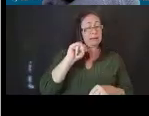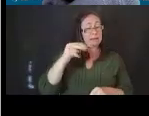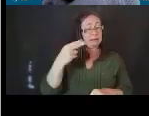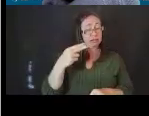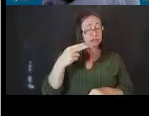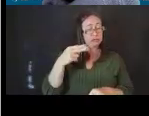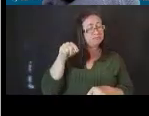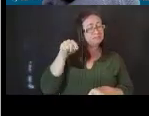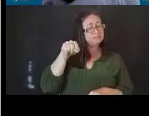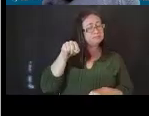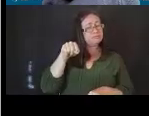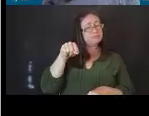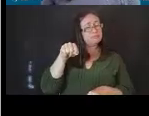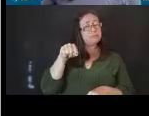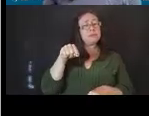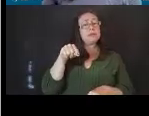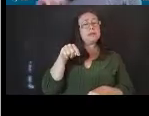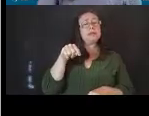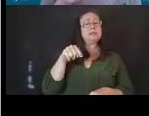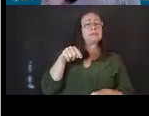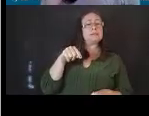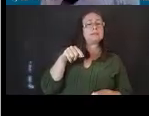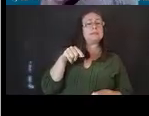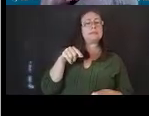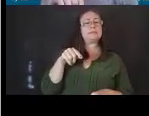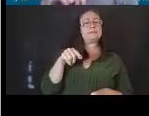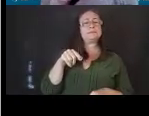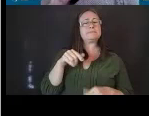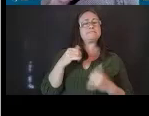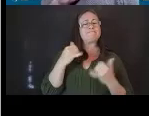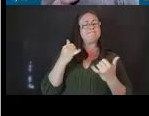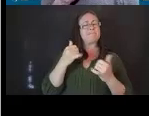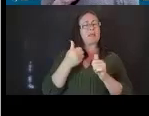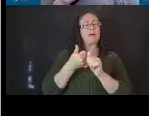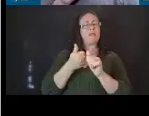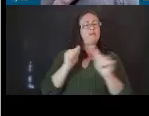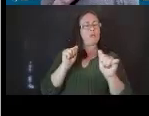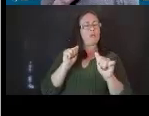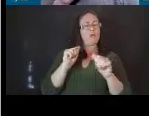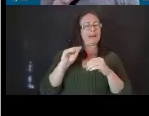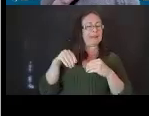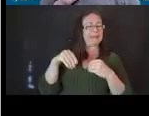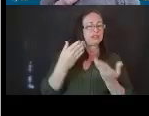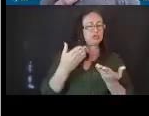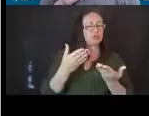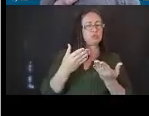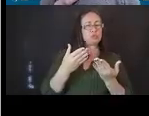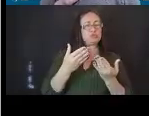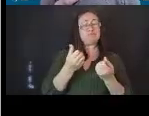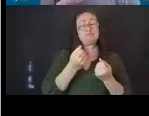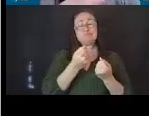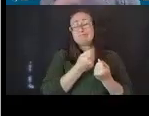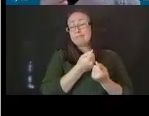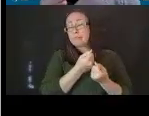after a couple years go by, or should you submit a new application? Well, this is a really interesting topic